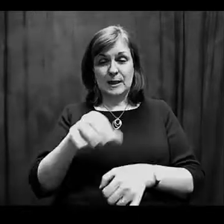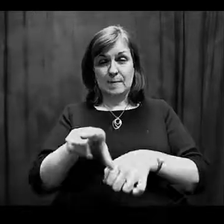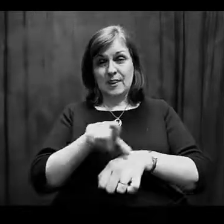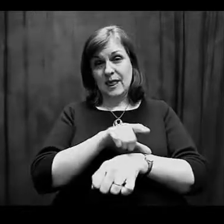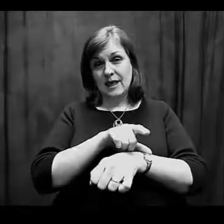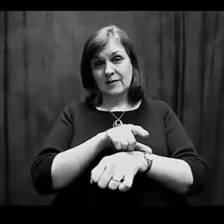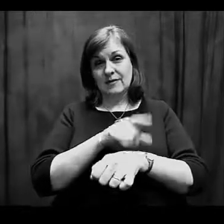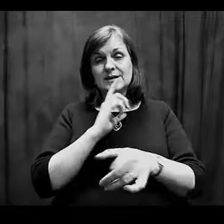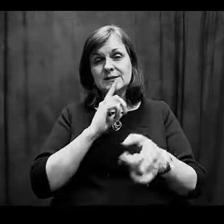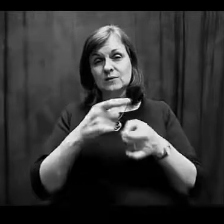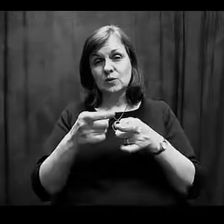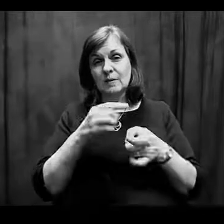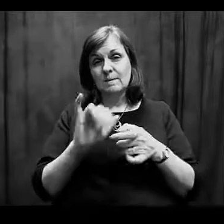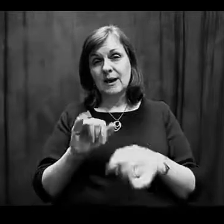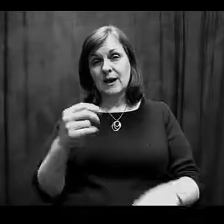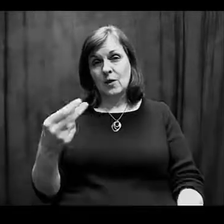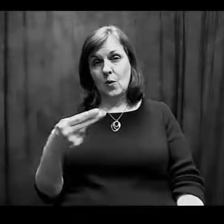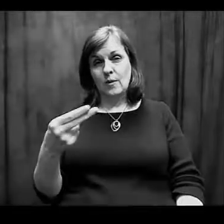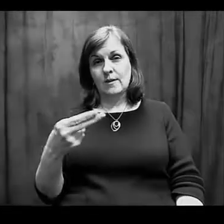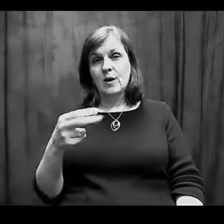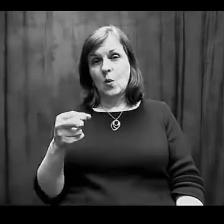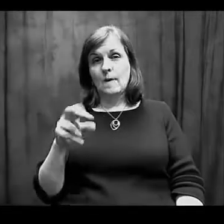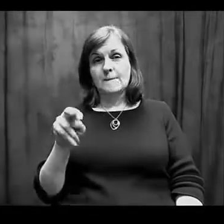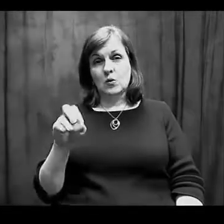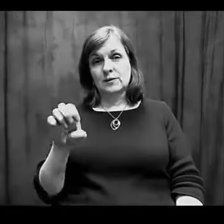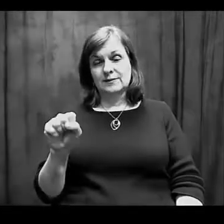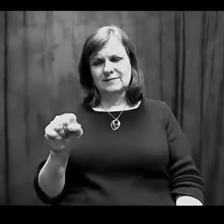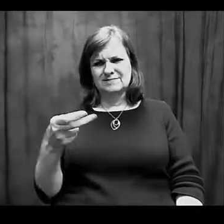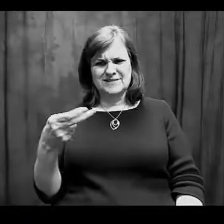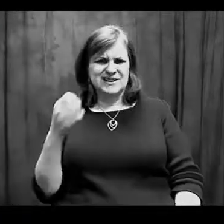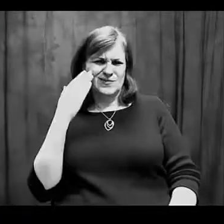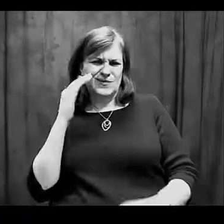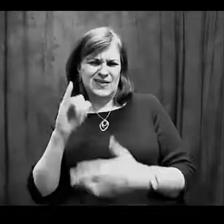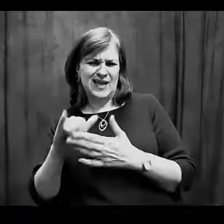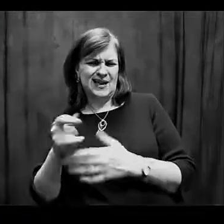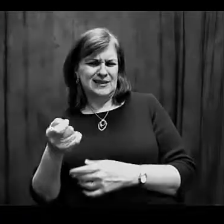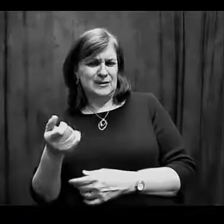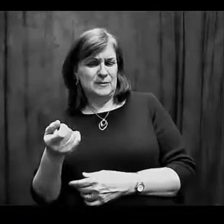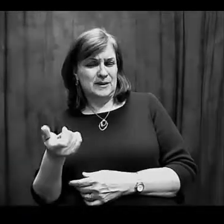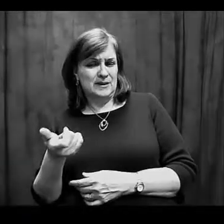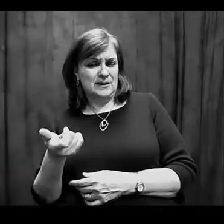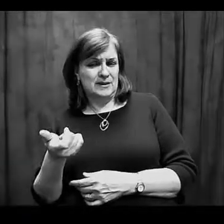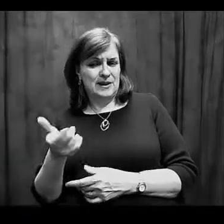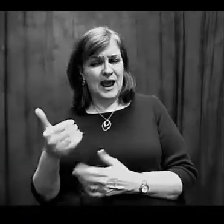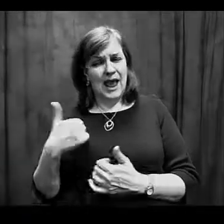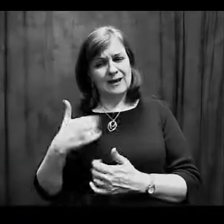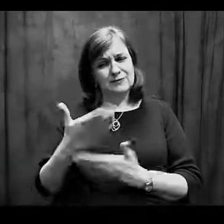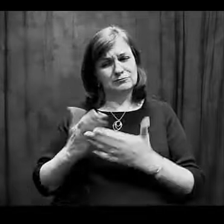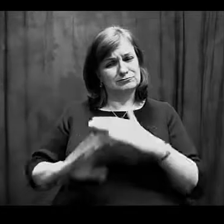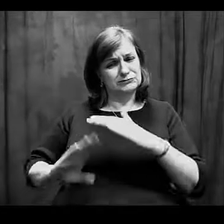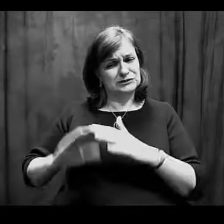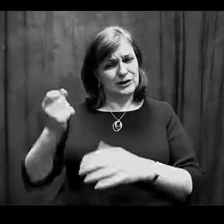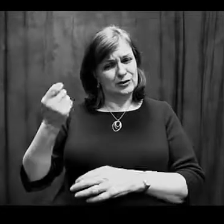stem lengthe is regulated by hormones -- he knew that a little bit